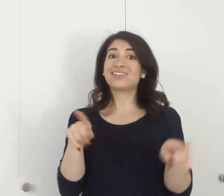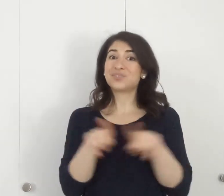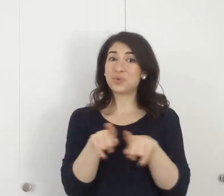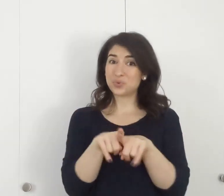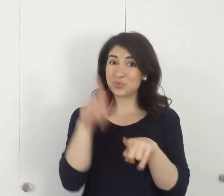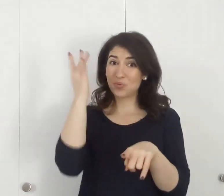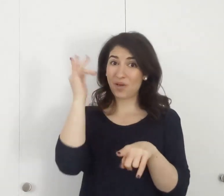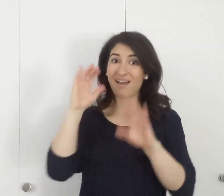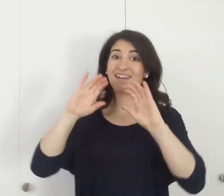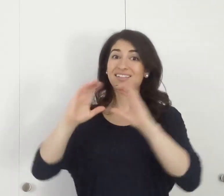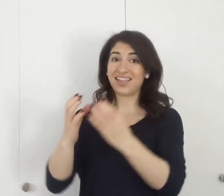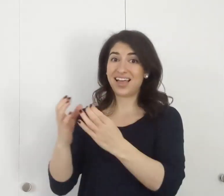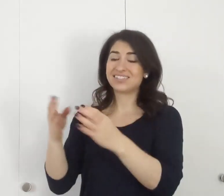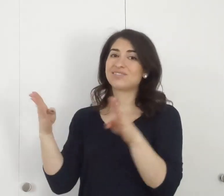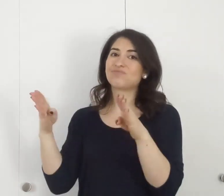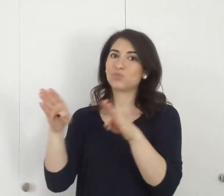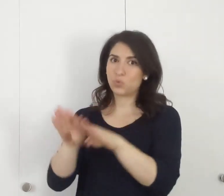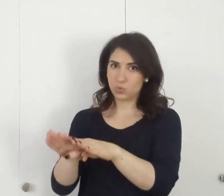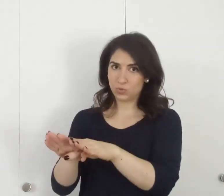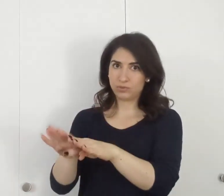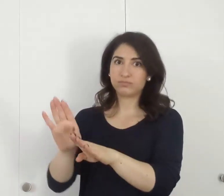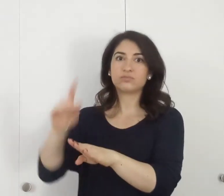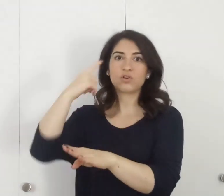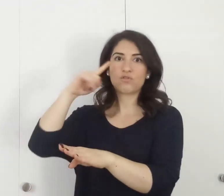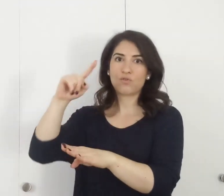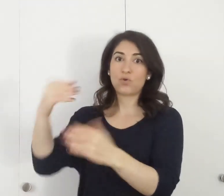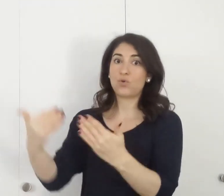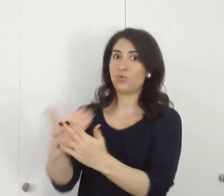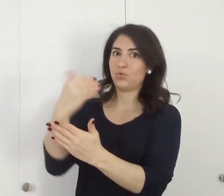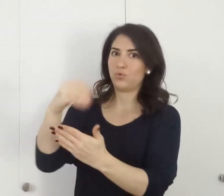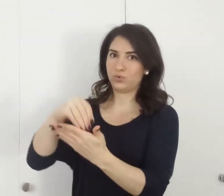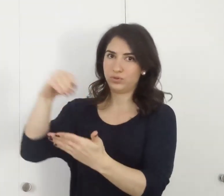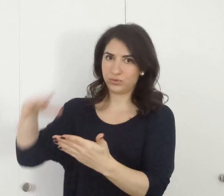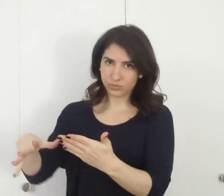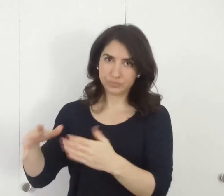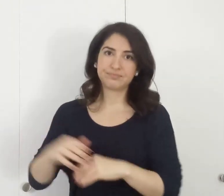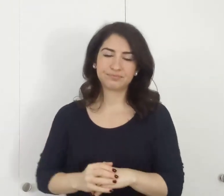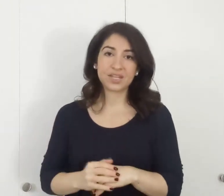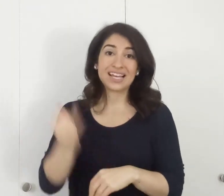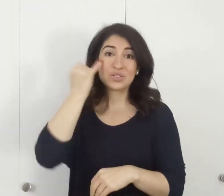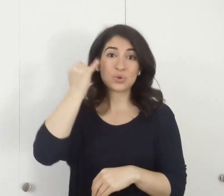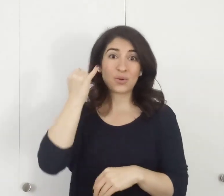And that's also why the class is closing its doors for new students!